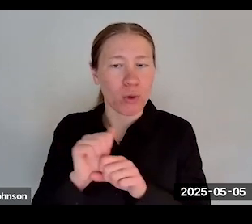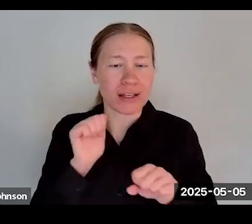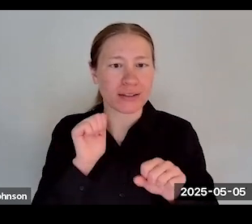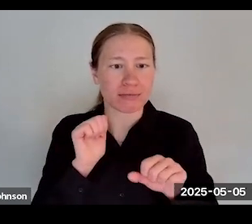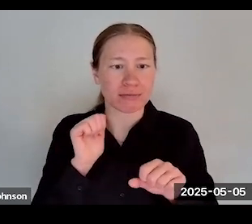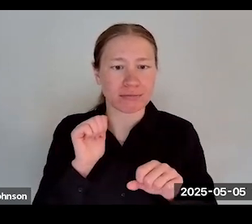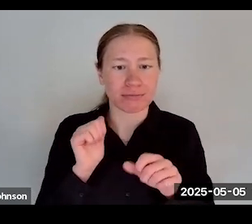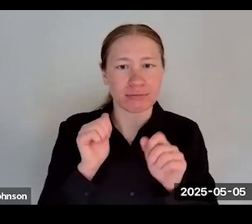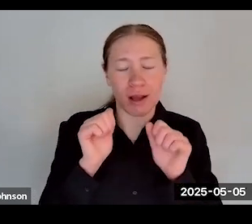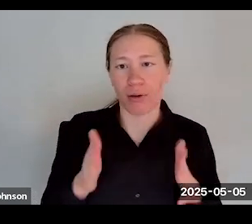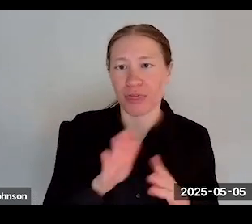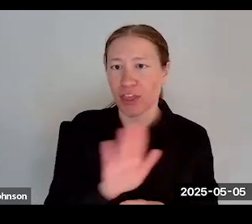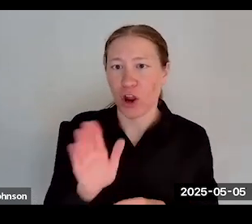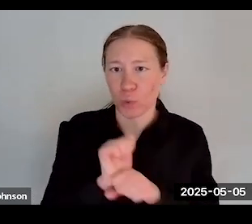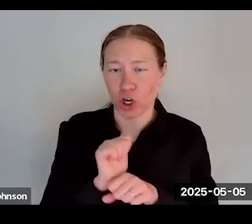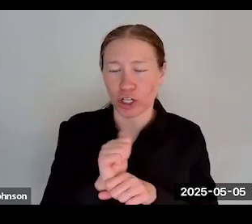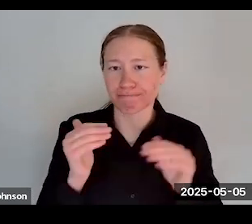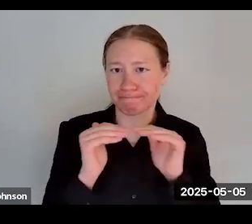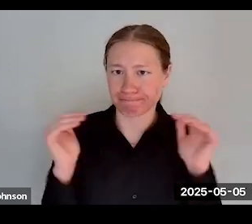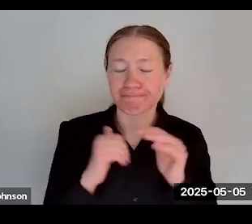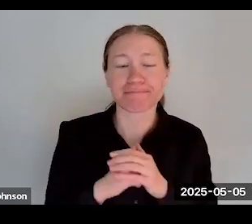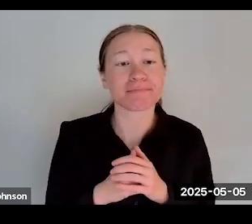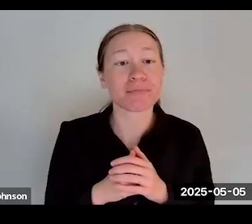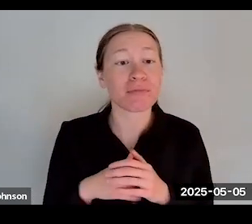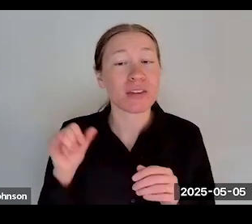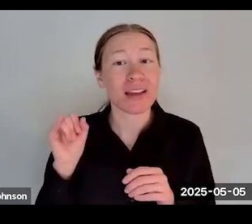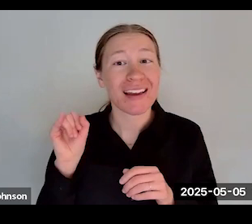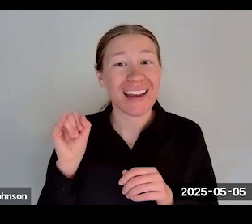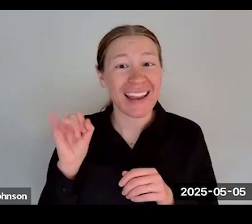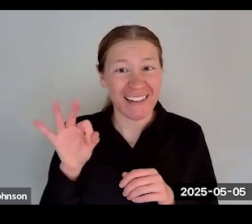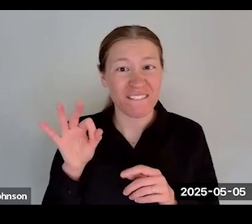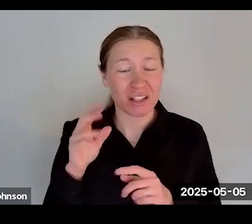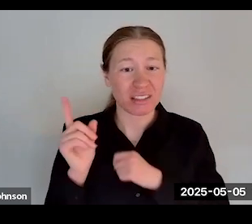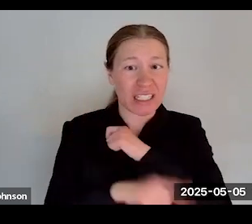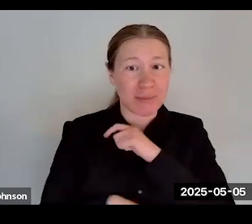Must I rescind discipline after an employee discloses their disability? No.